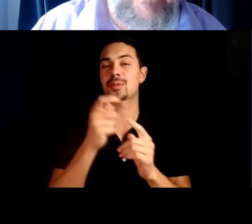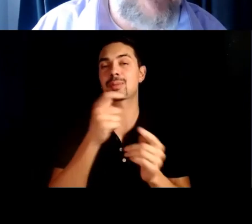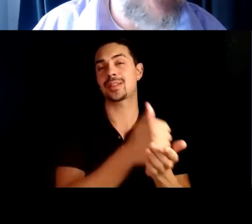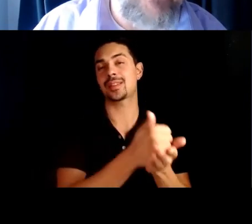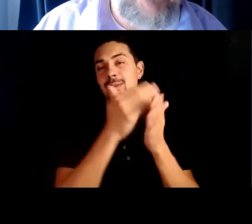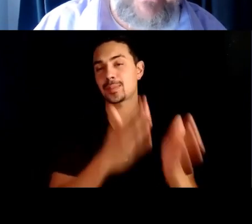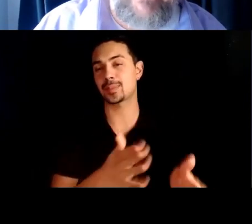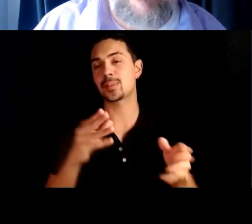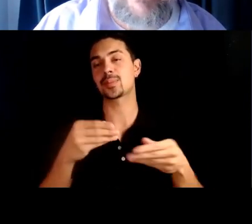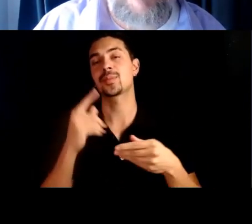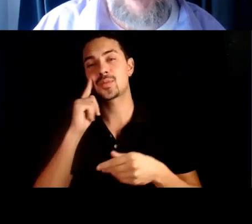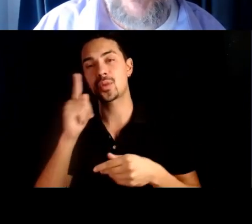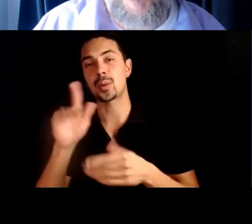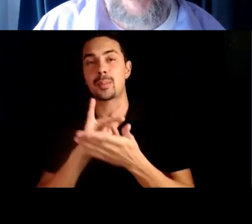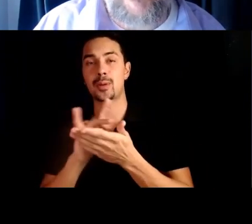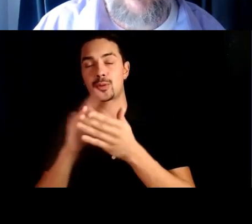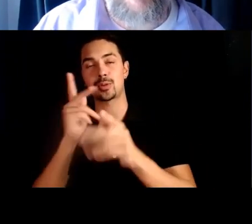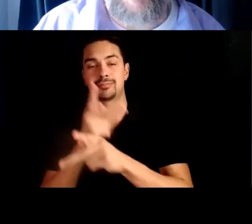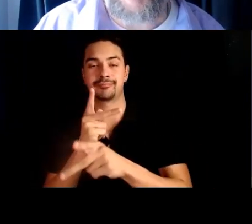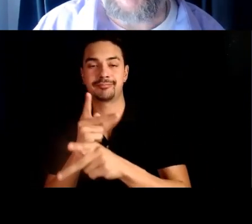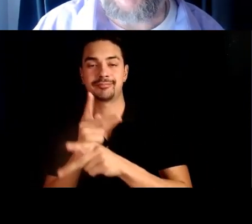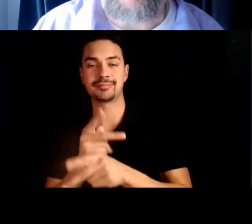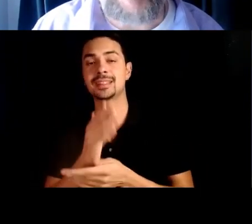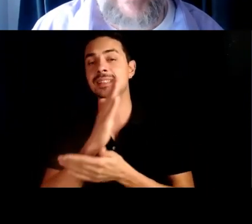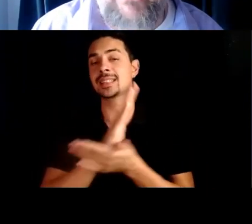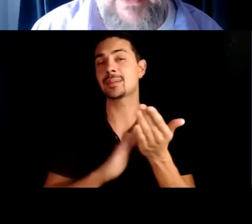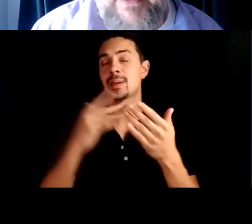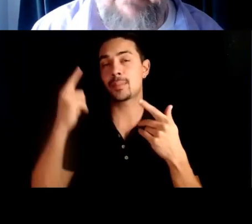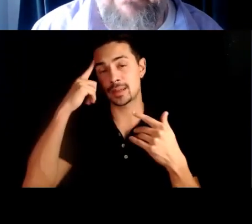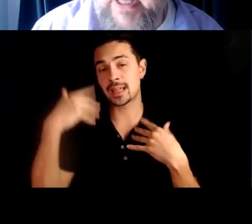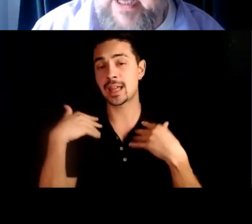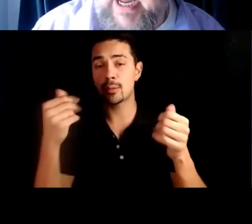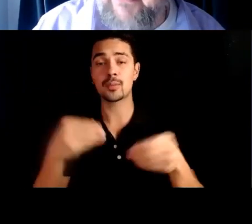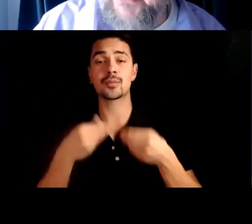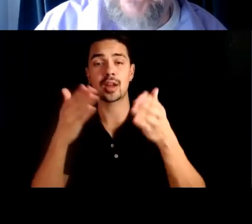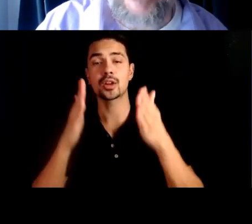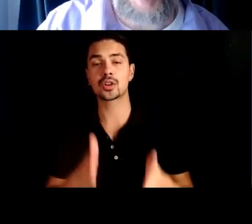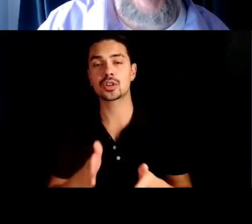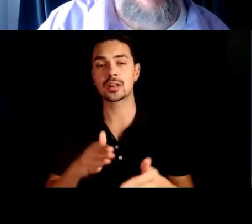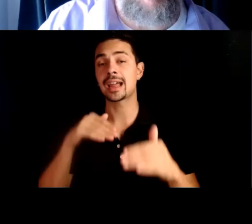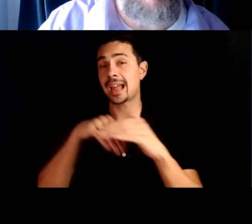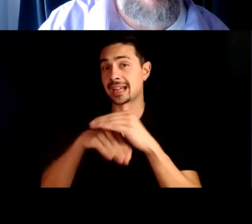The standards of care presumed that there would be a very specific outcome after transition.